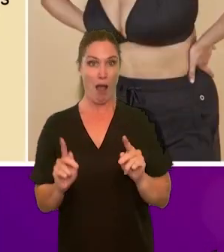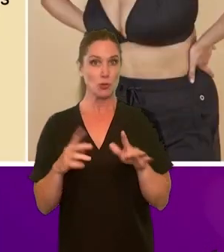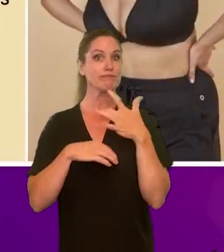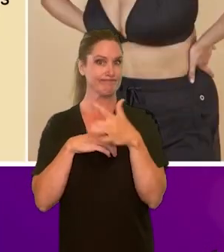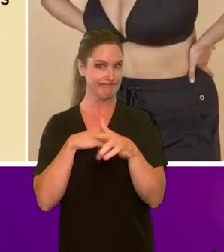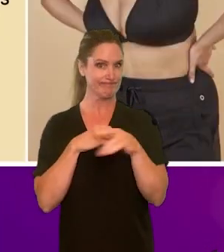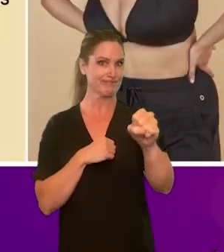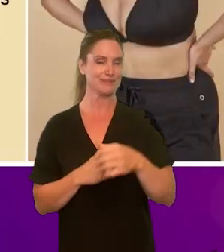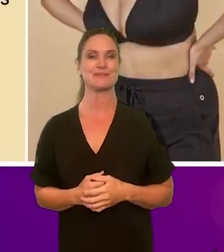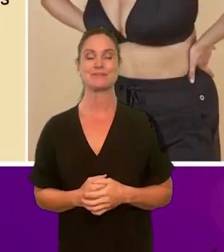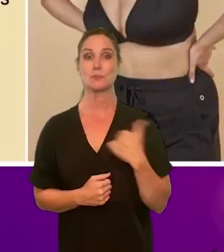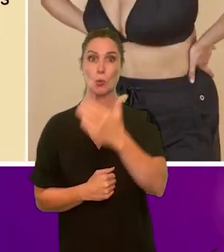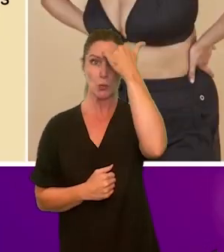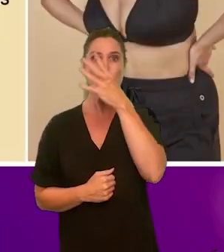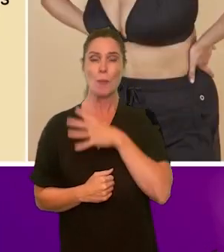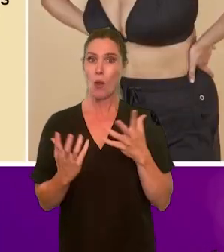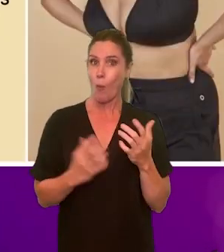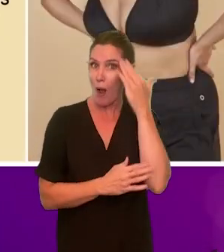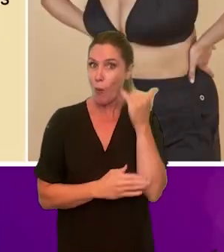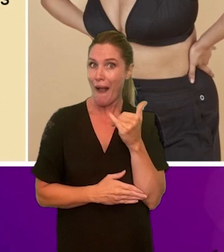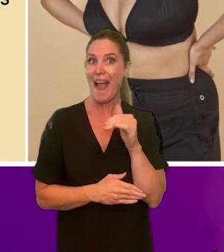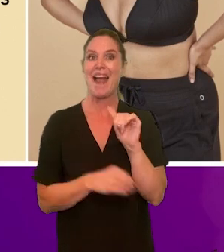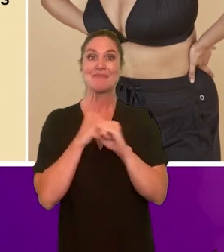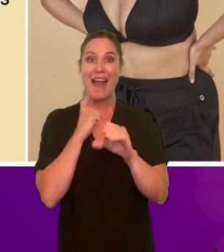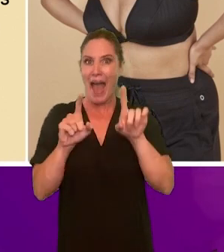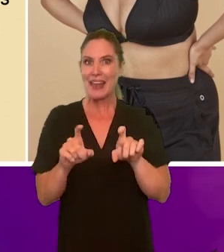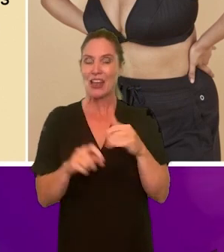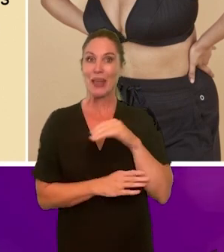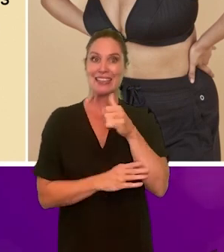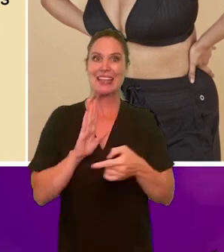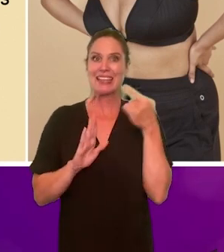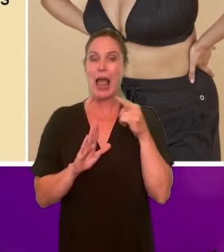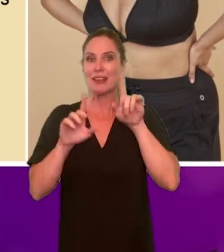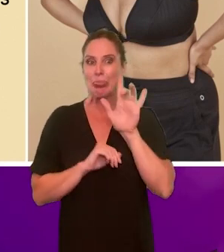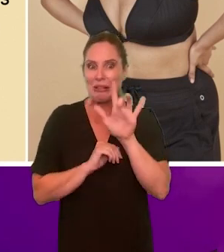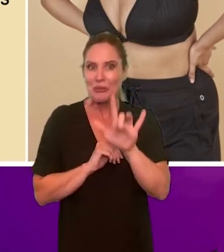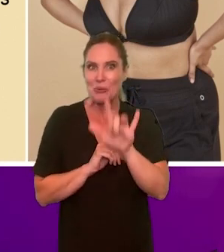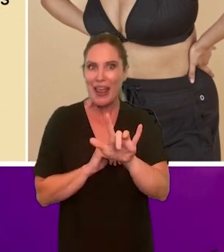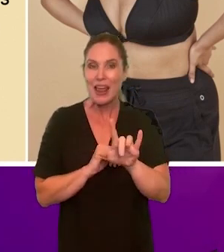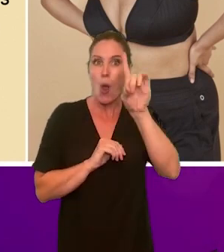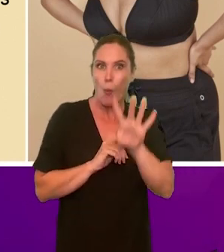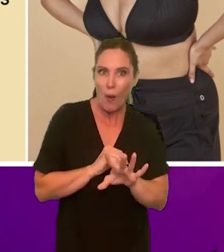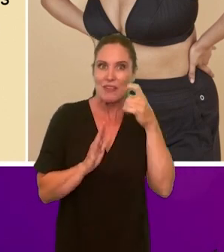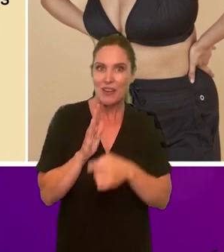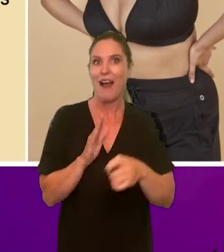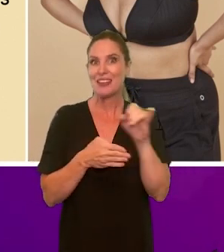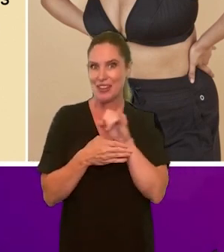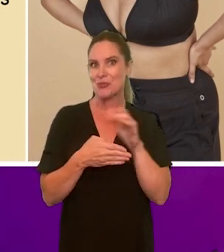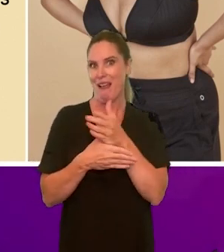because on ad tests, we had ten times the click-through rate at one fifth of the cost of industry averages. And that's because there's no good solution on the market right now.